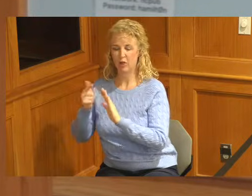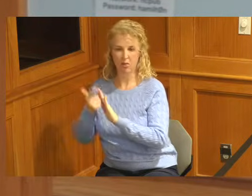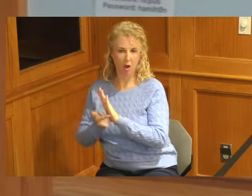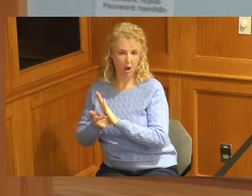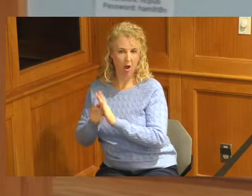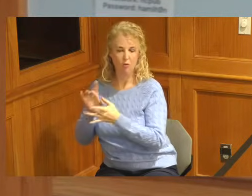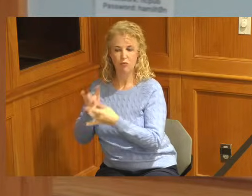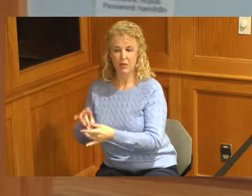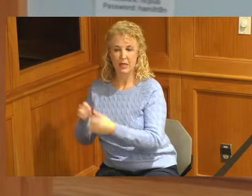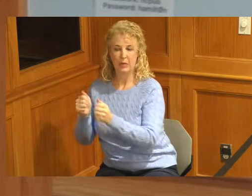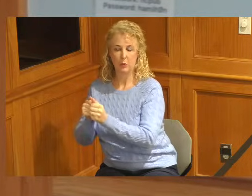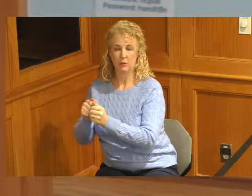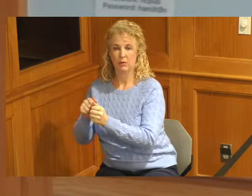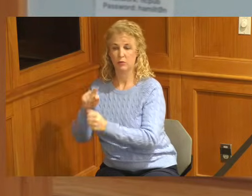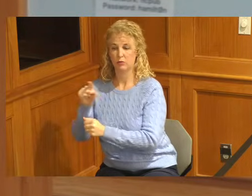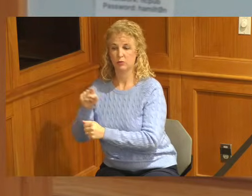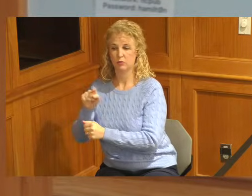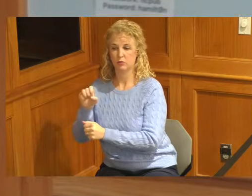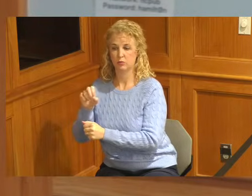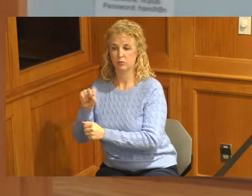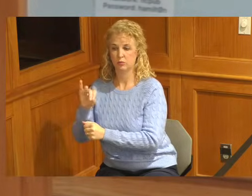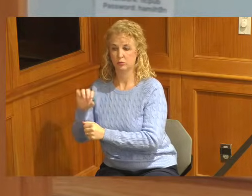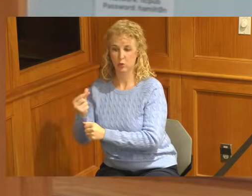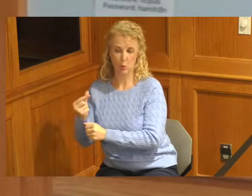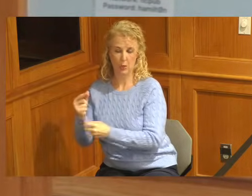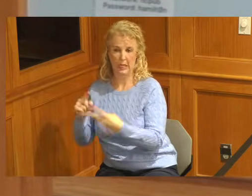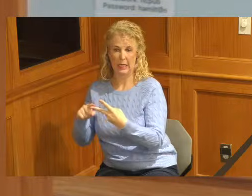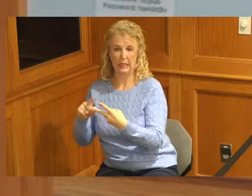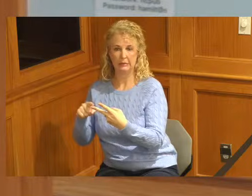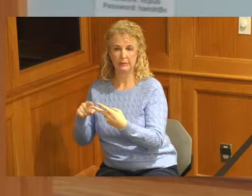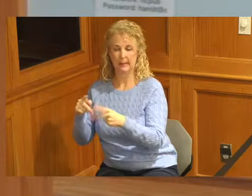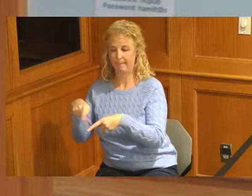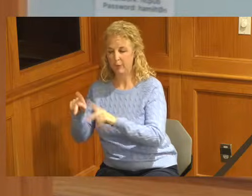they have to figure out that they didn't know before. That that but that's I think that is